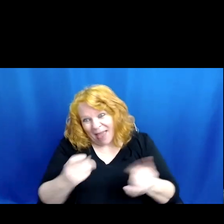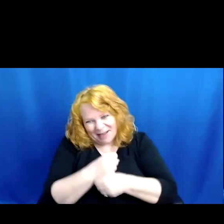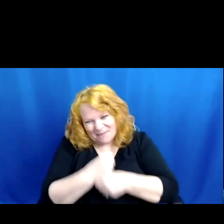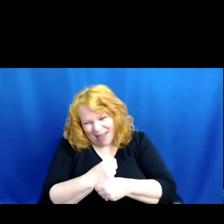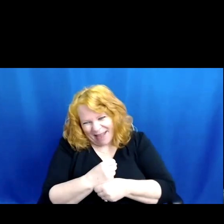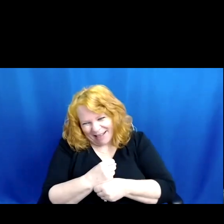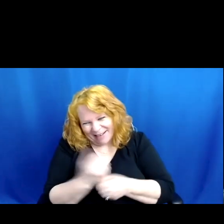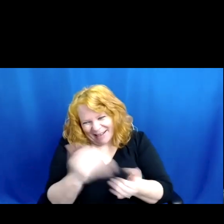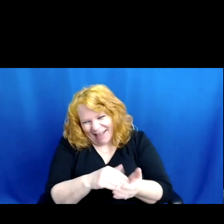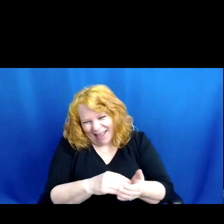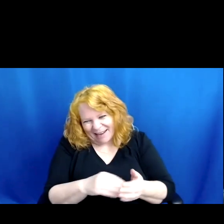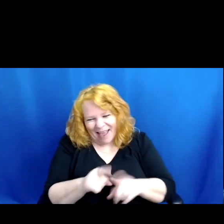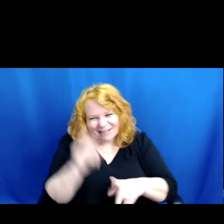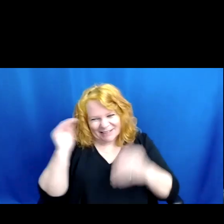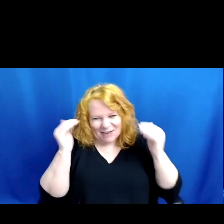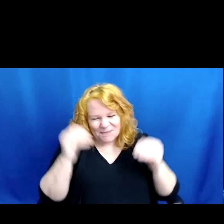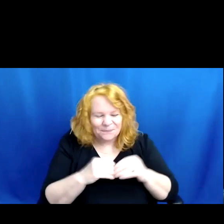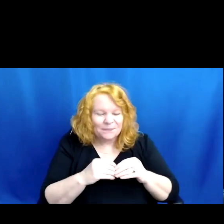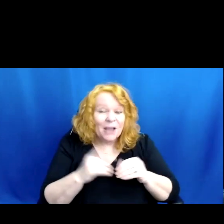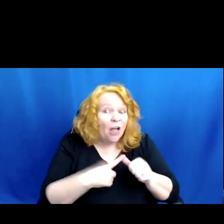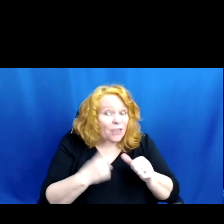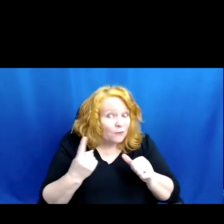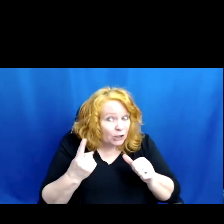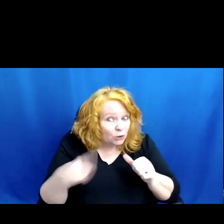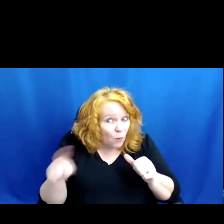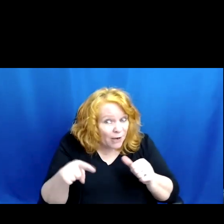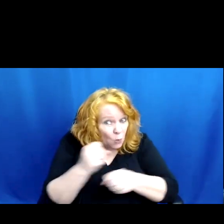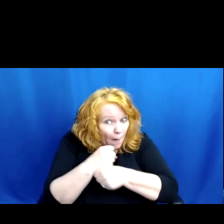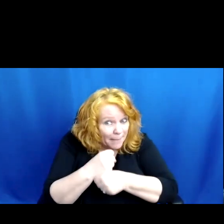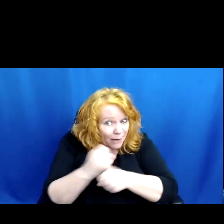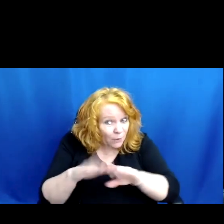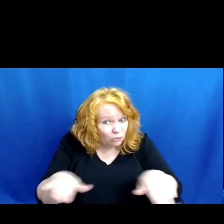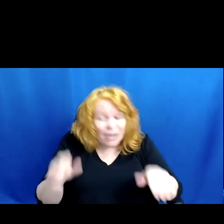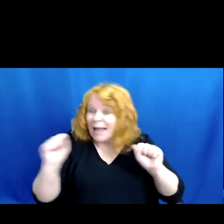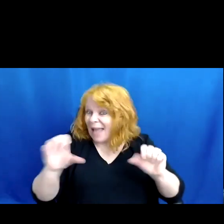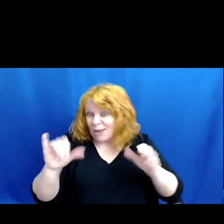The first craft you can make with your child and you can do this before next week and then